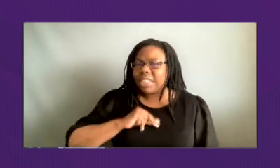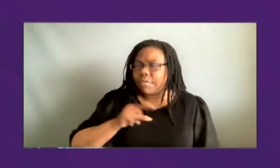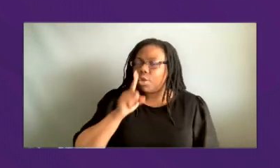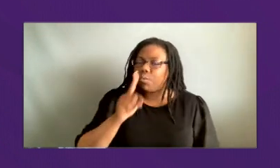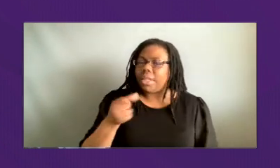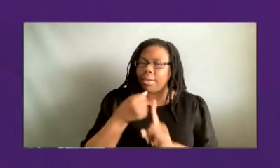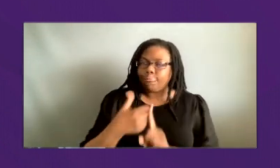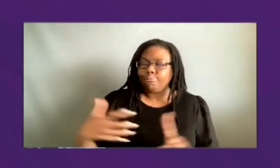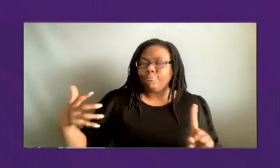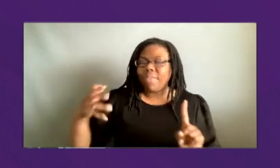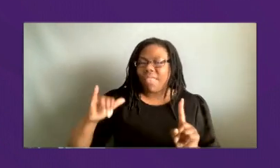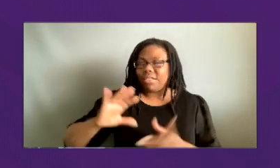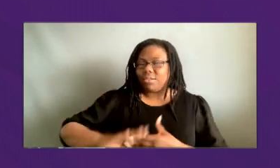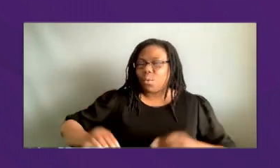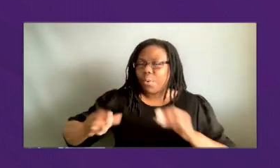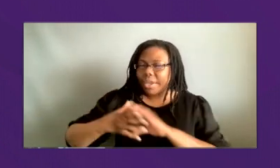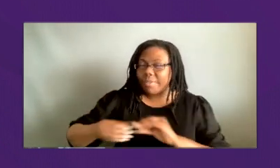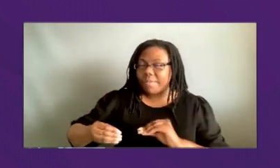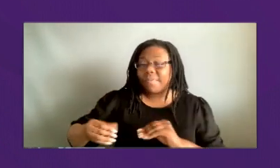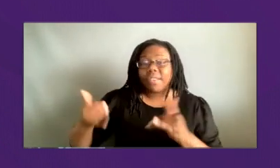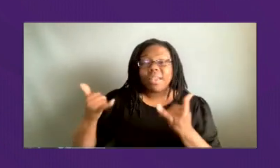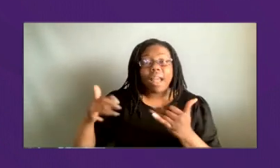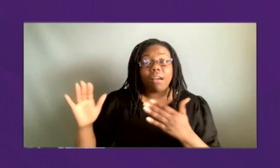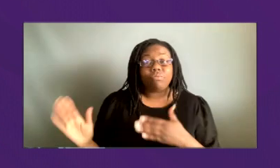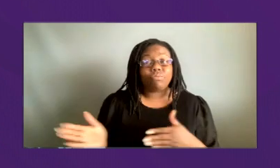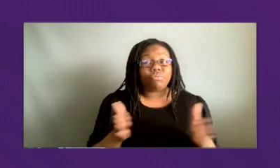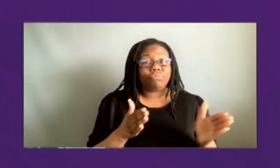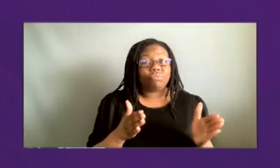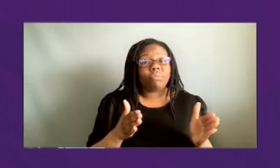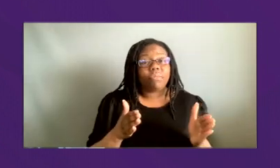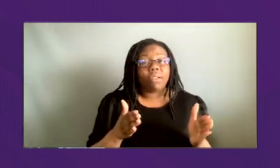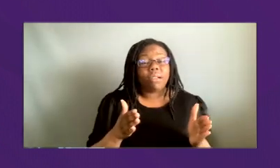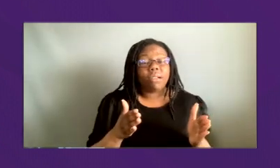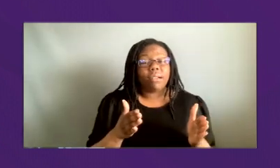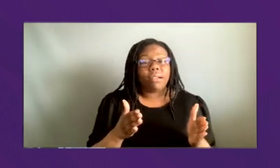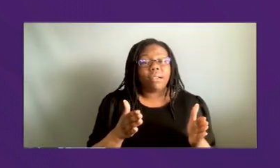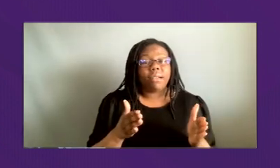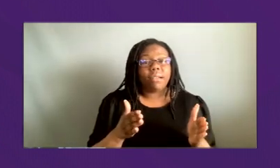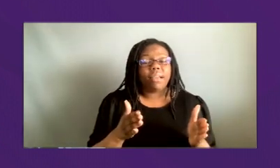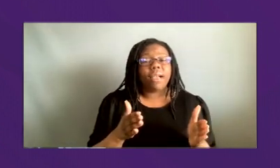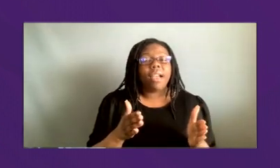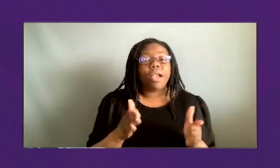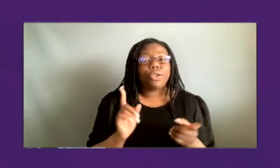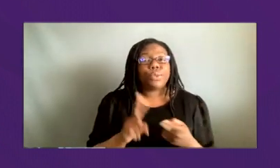I'd like to switch gears and move a little bit forward to a different period in American history,